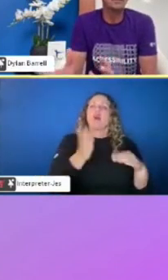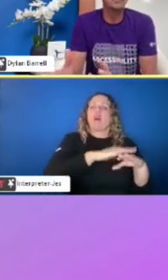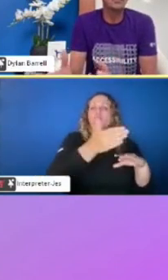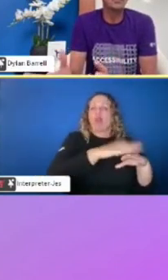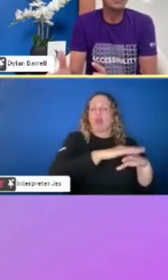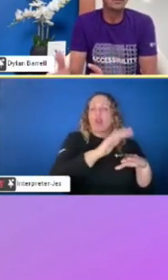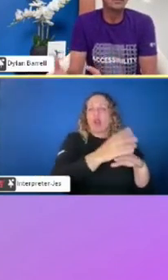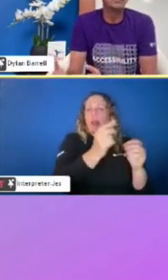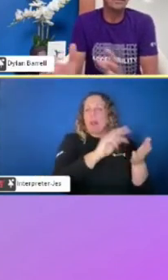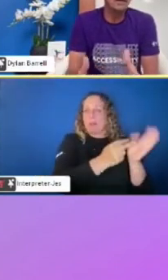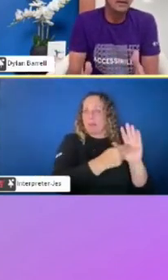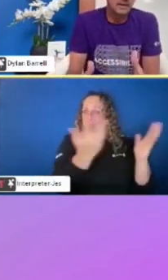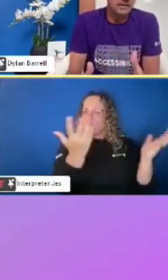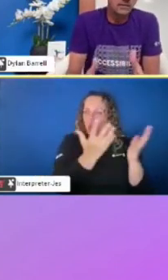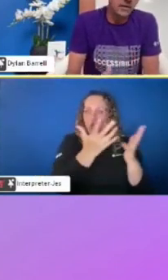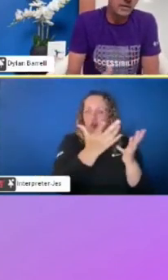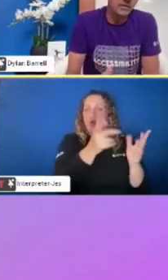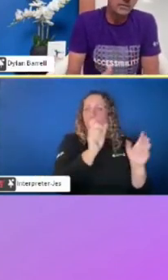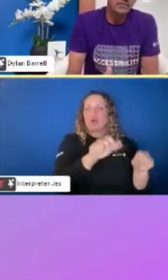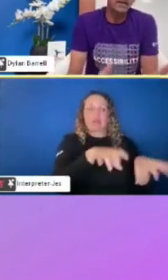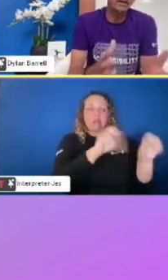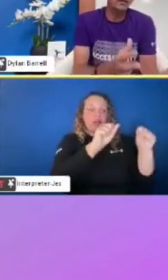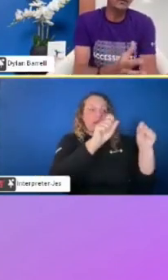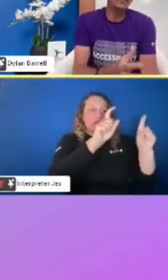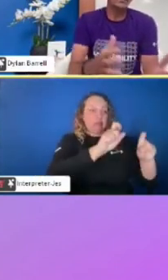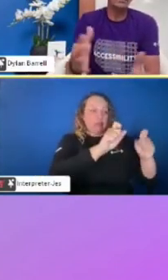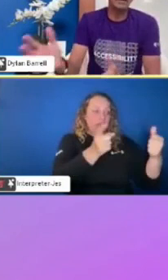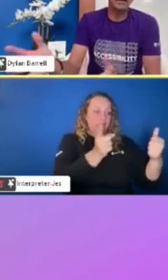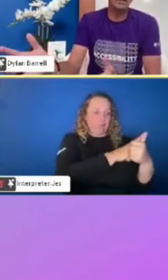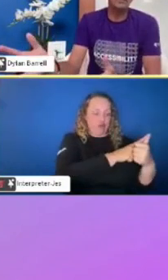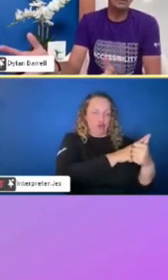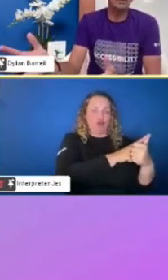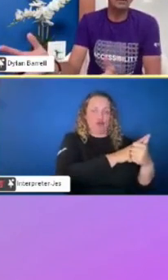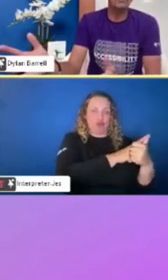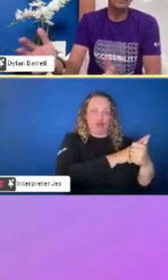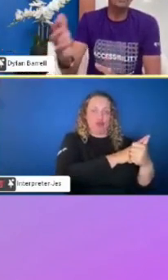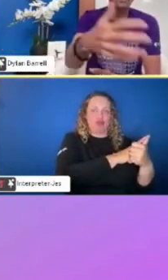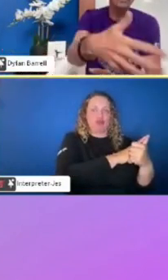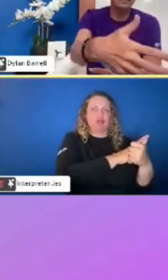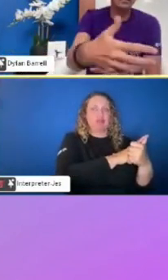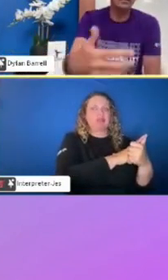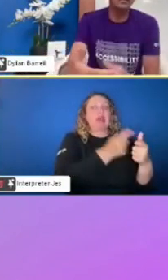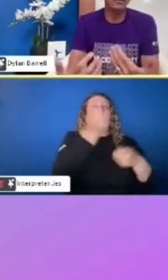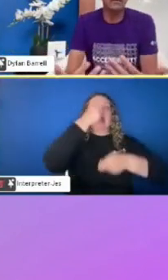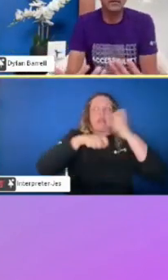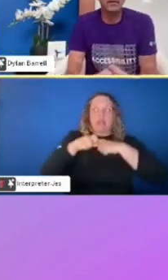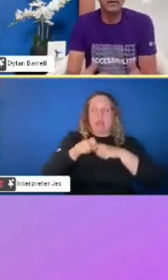to take the test first in order to test out of having to take the course. So for example,